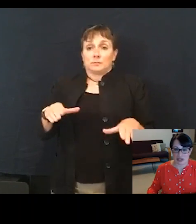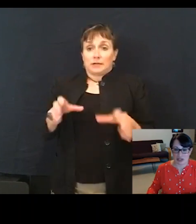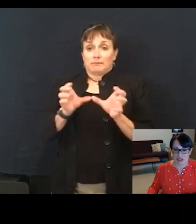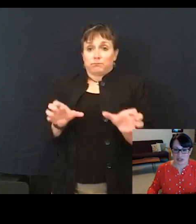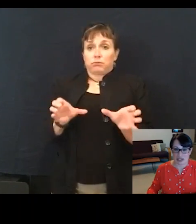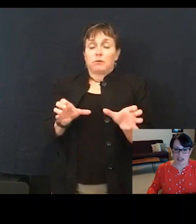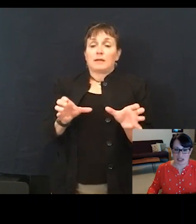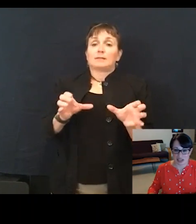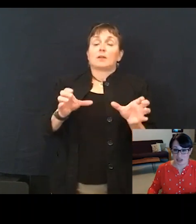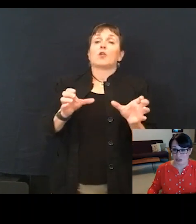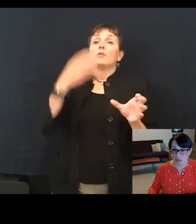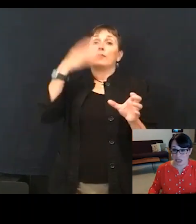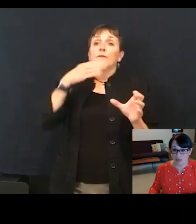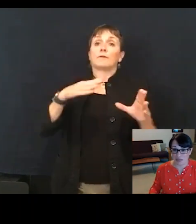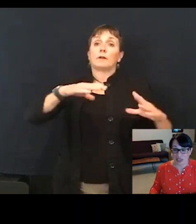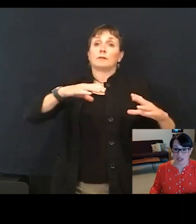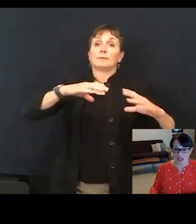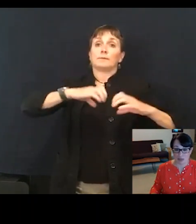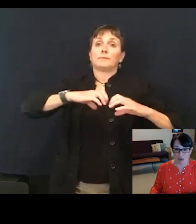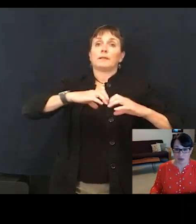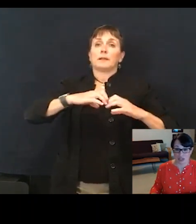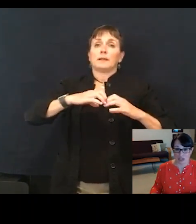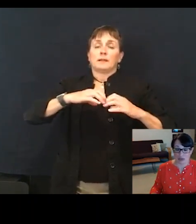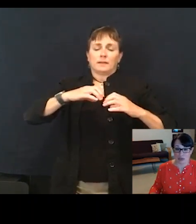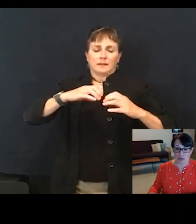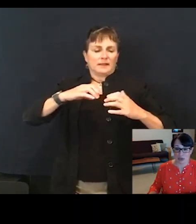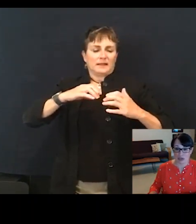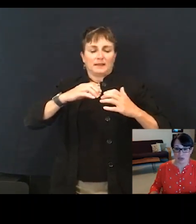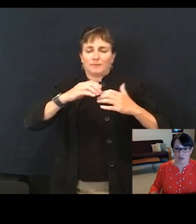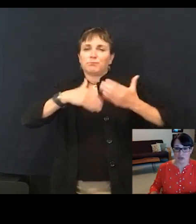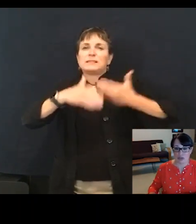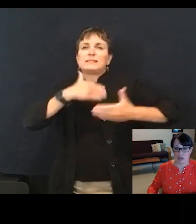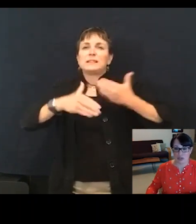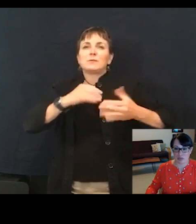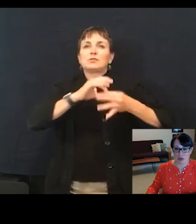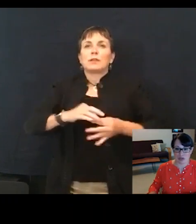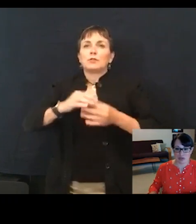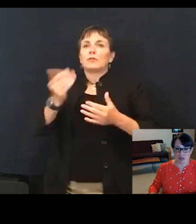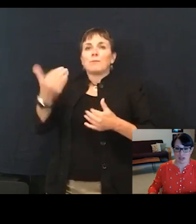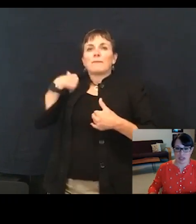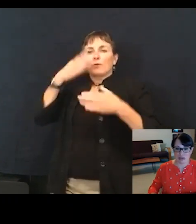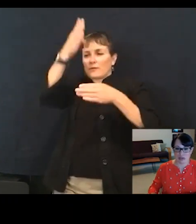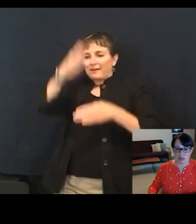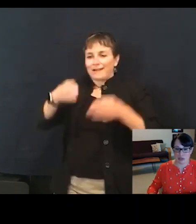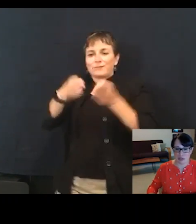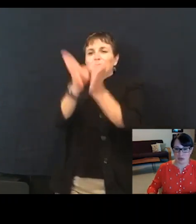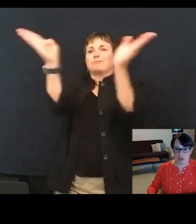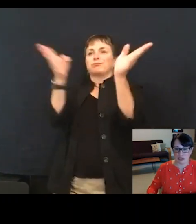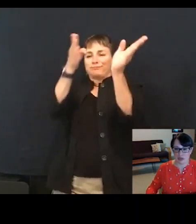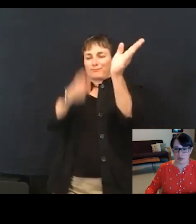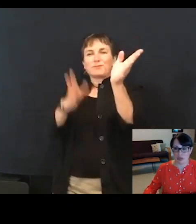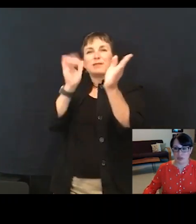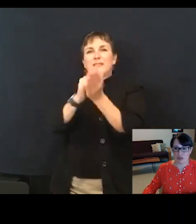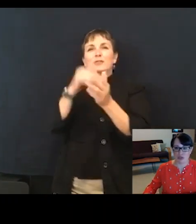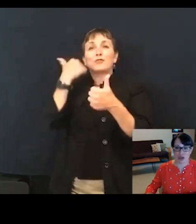to this neck and tail domain in the protein. And remember, I told you that this part, everything down from the motor domain, is really good at grabbing